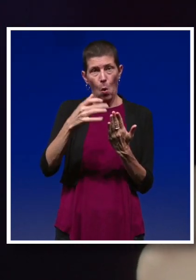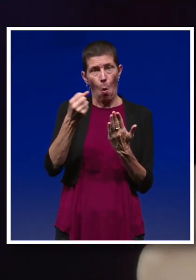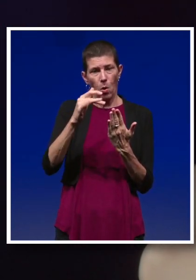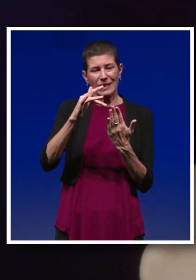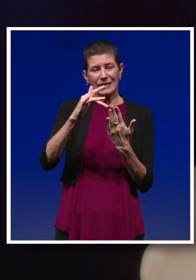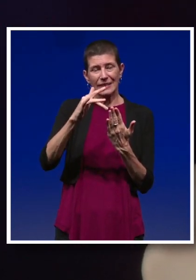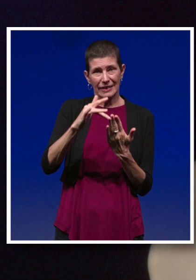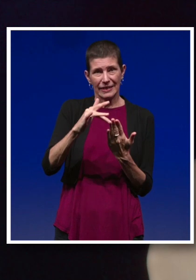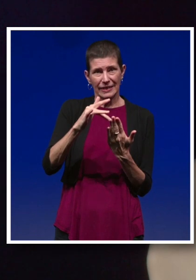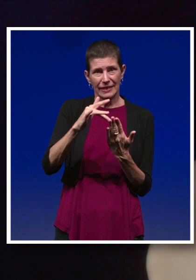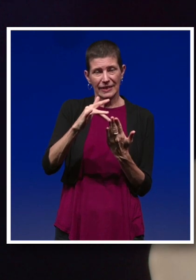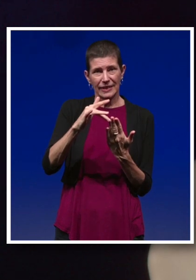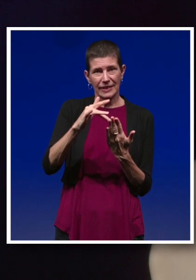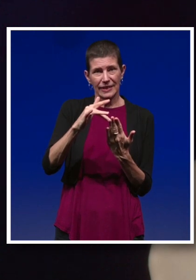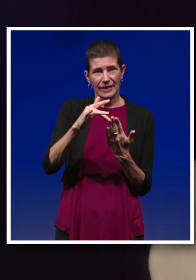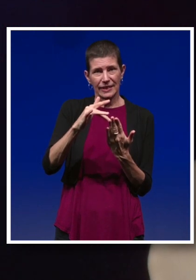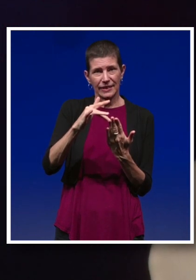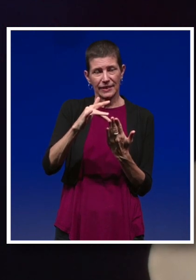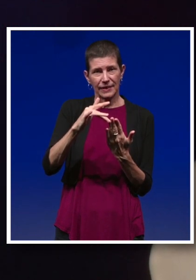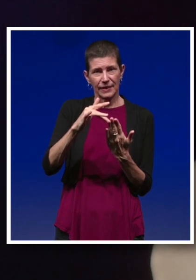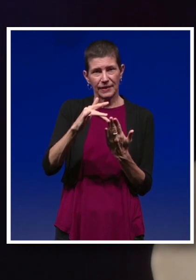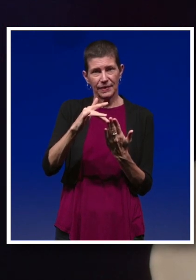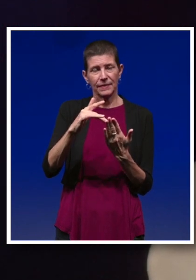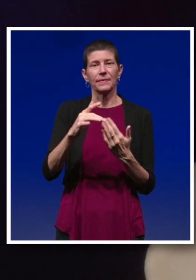located on the top right of the device.